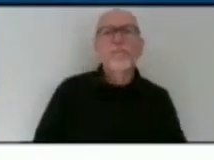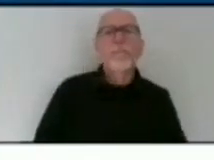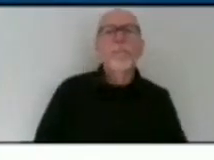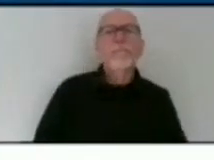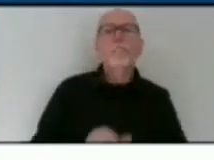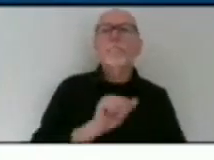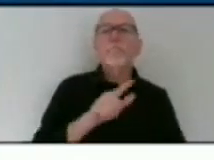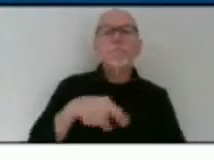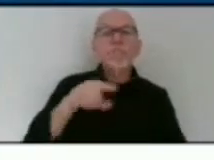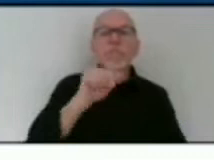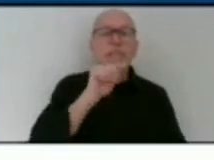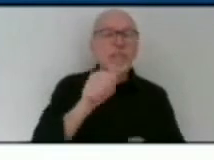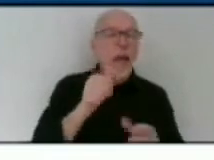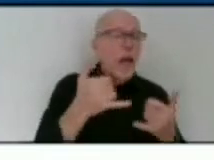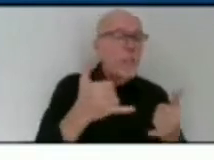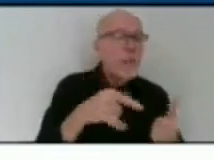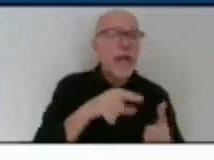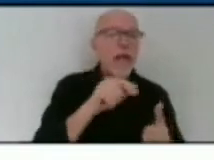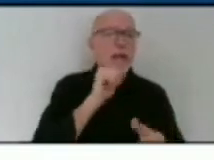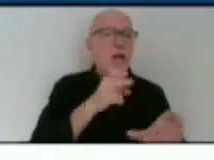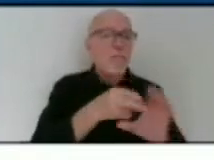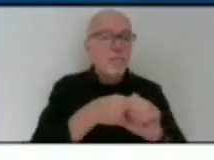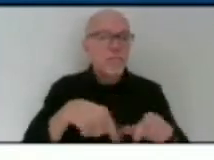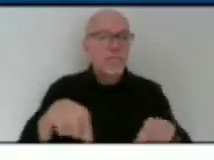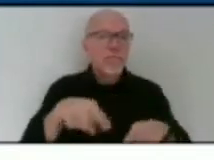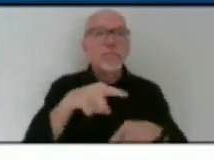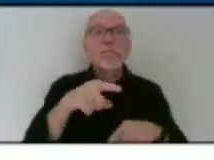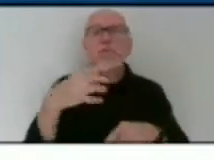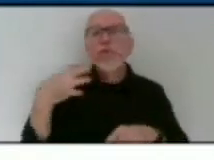performing participants support personnel and attendees air required to